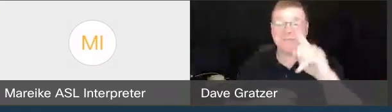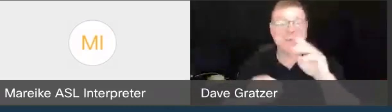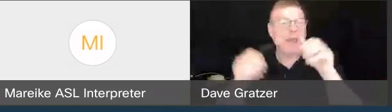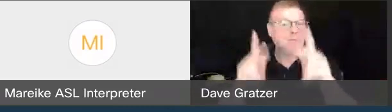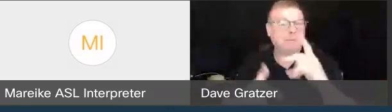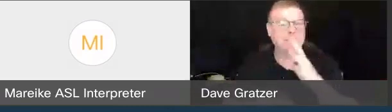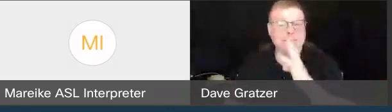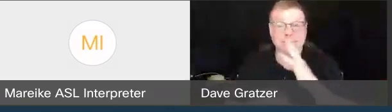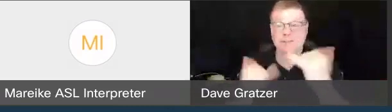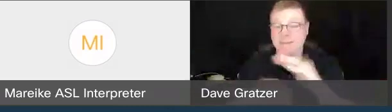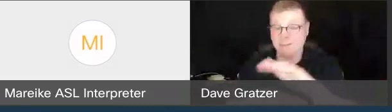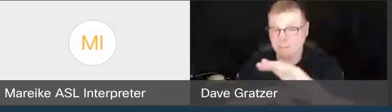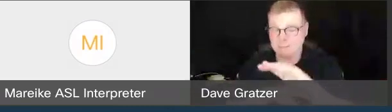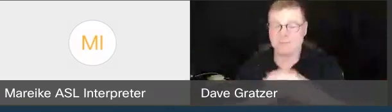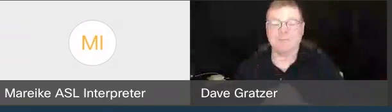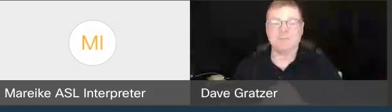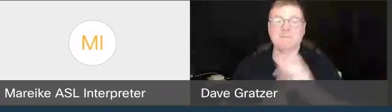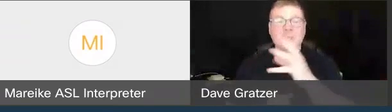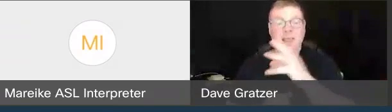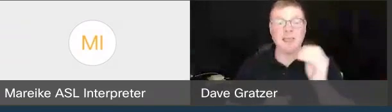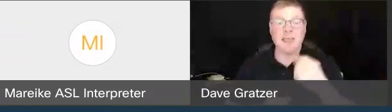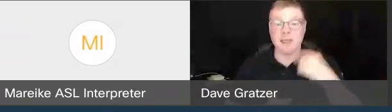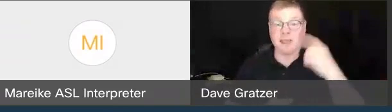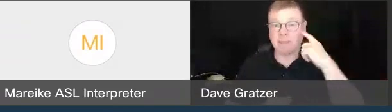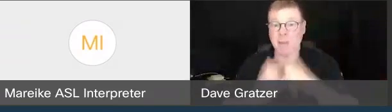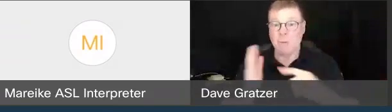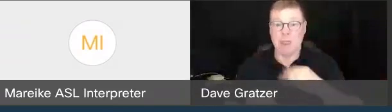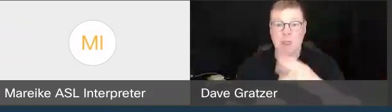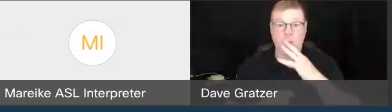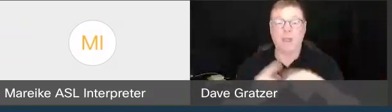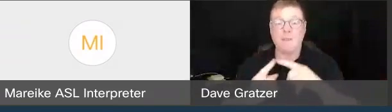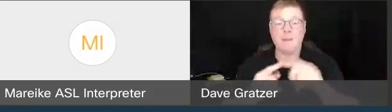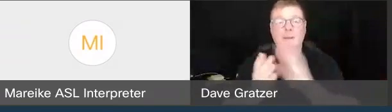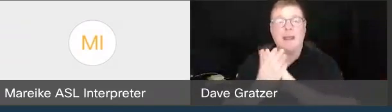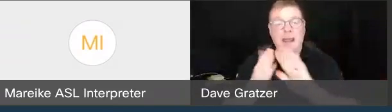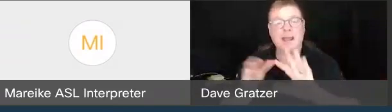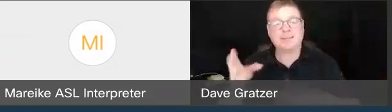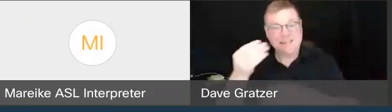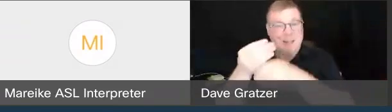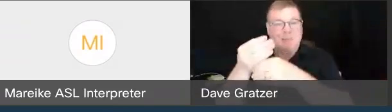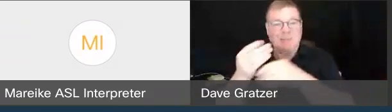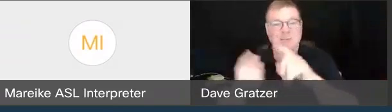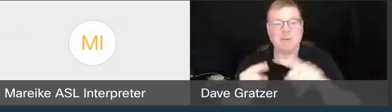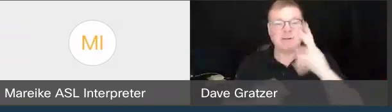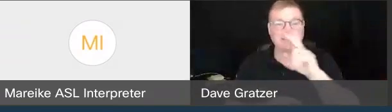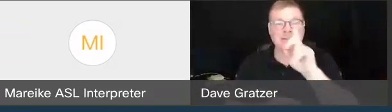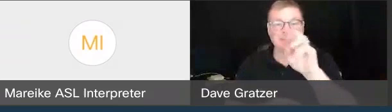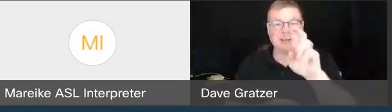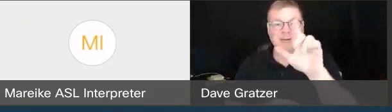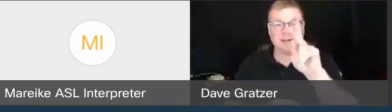and I think what I'll talk about as a nice compliment to what you saw from Dr. Klaver and two